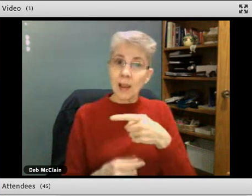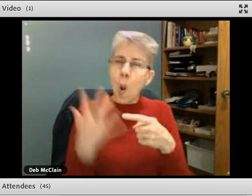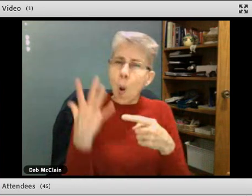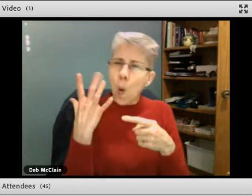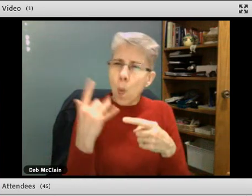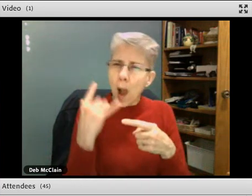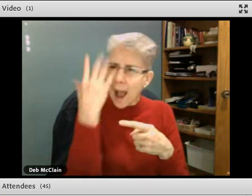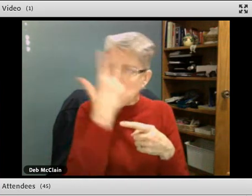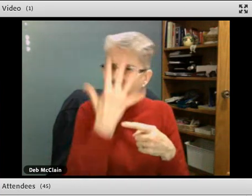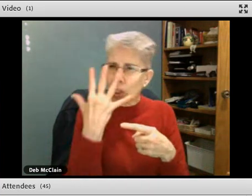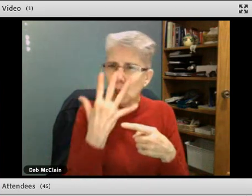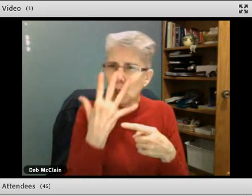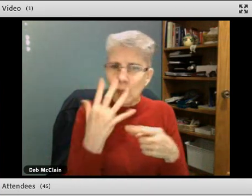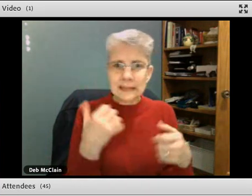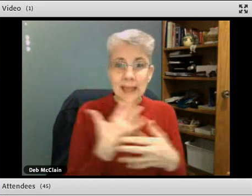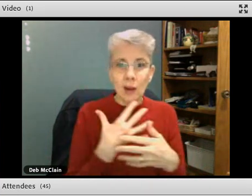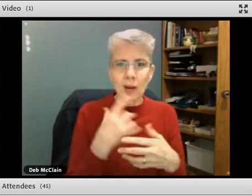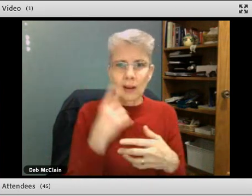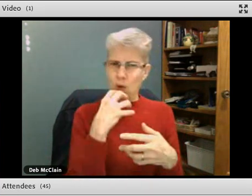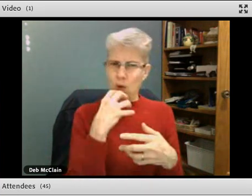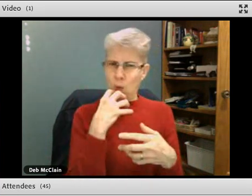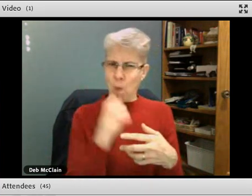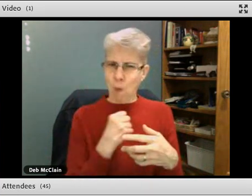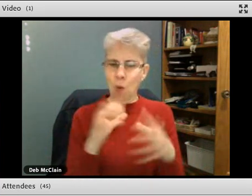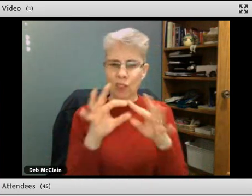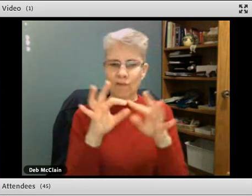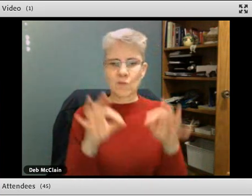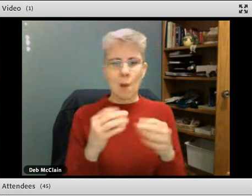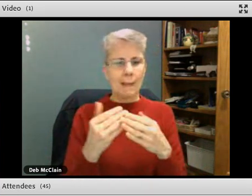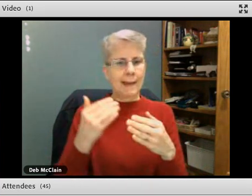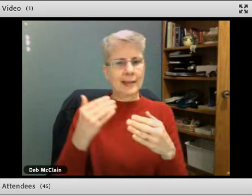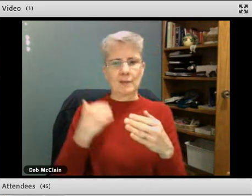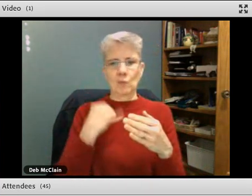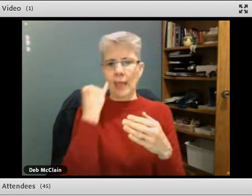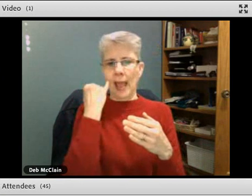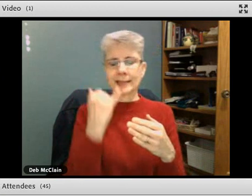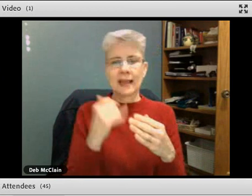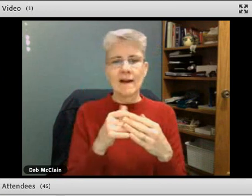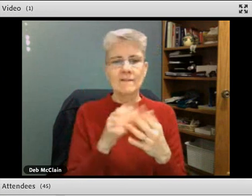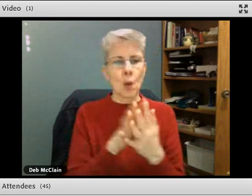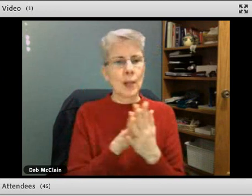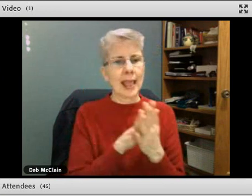The format itself predates the idea of a relational database.